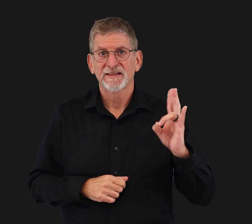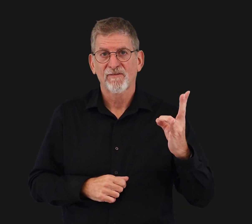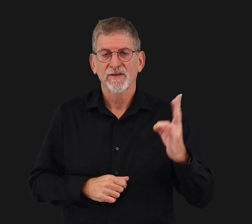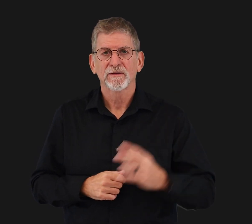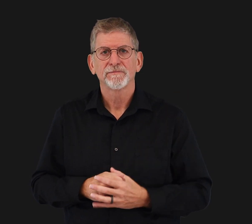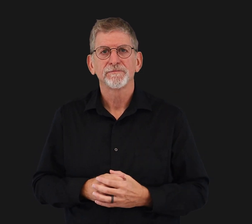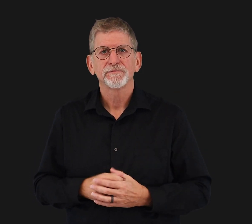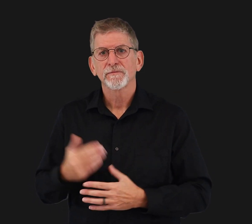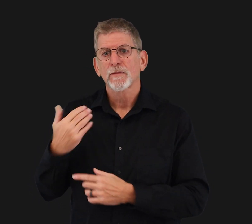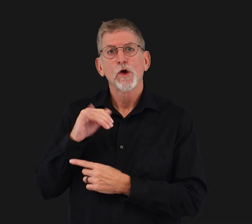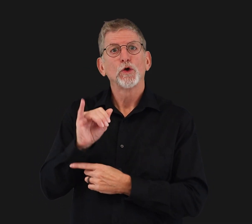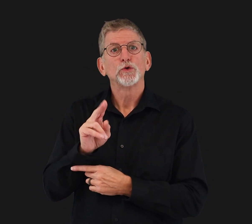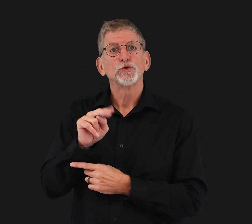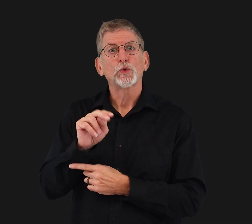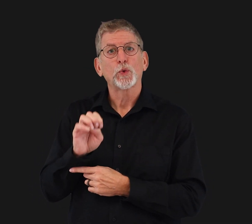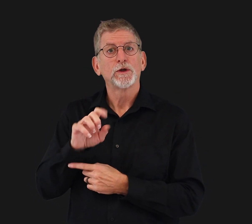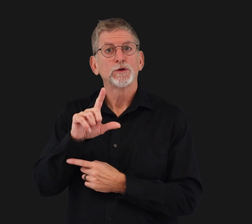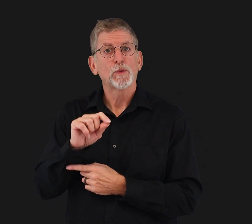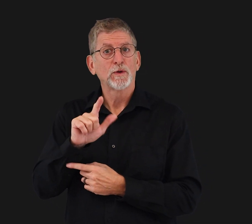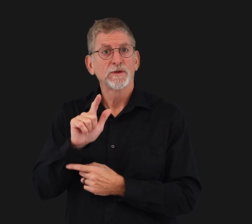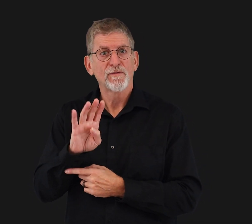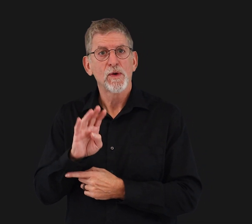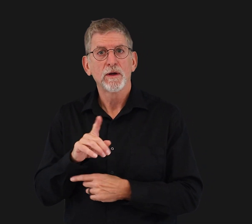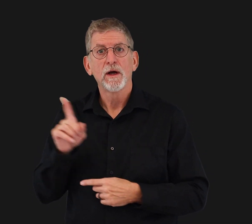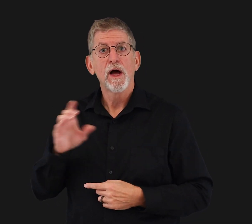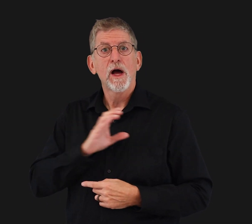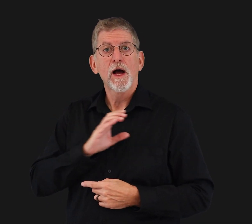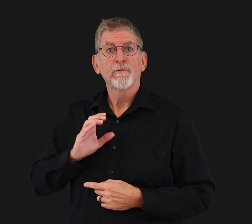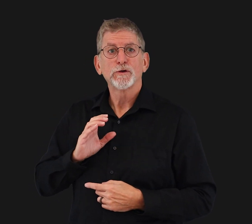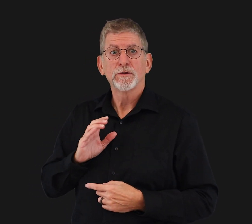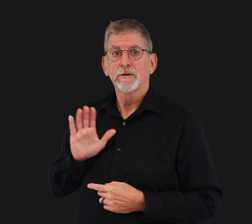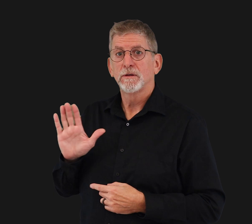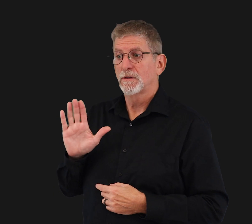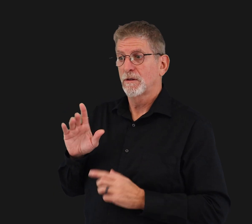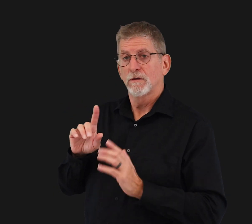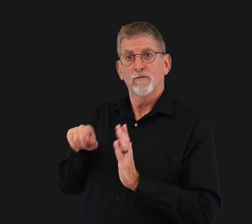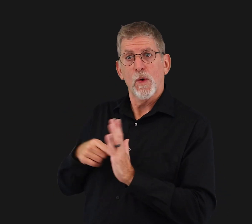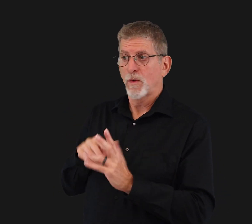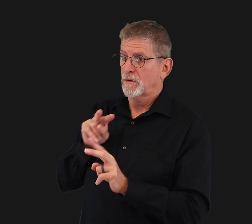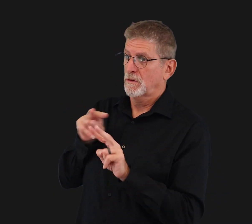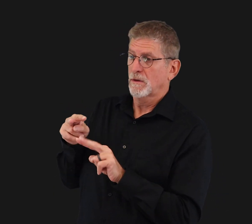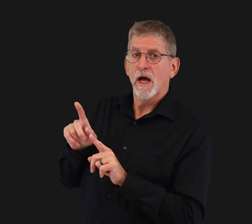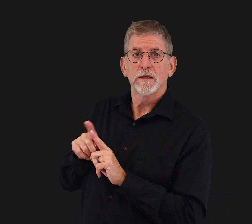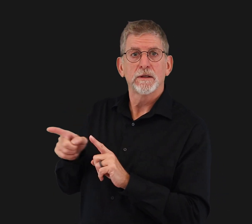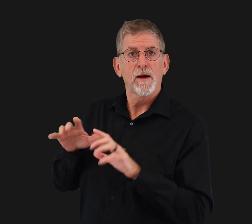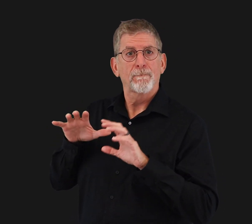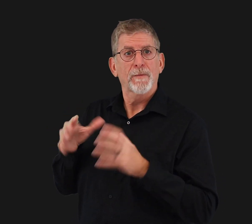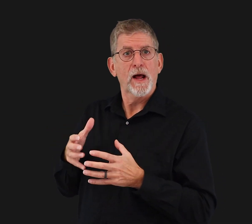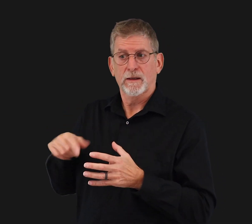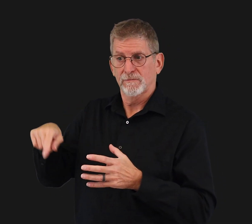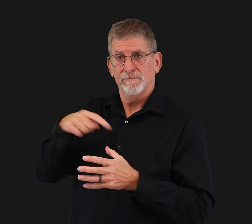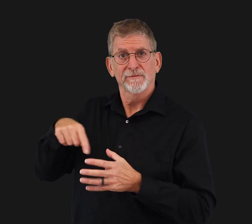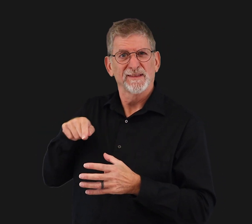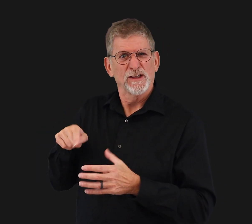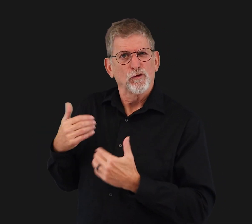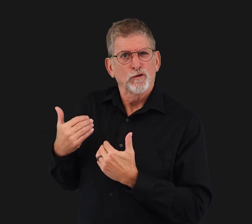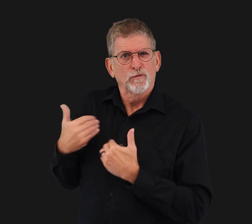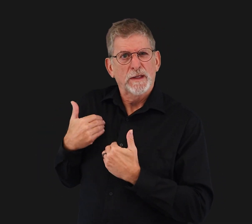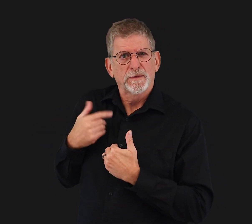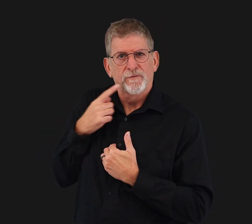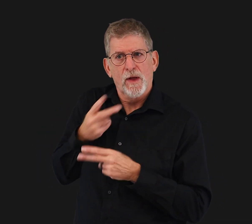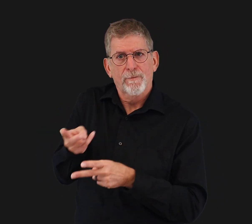• In June 2024, the Commission, in its role as the body responsible